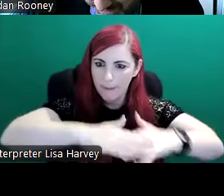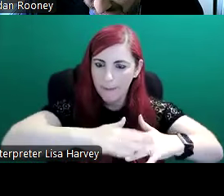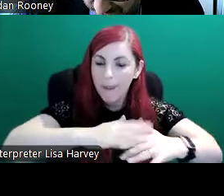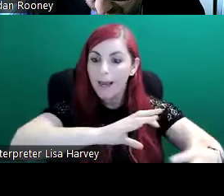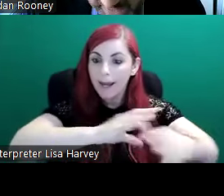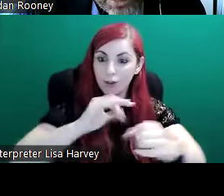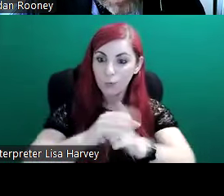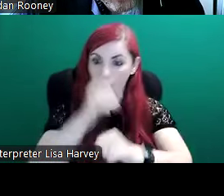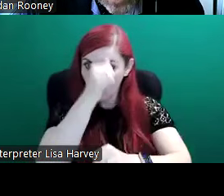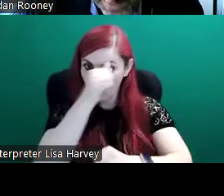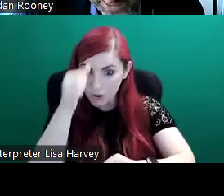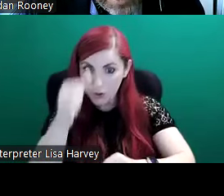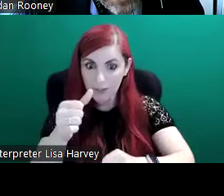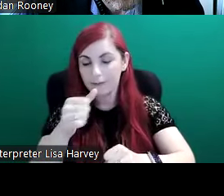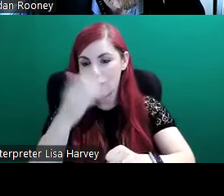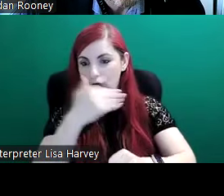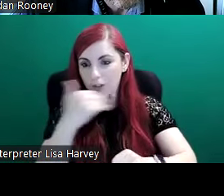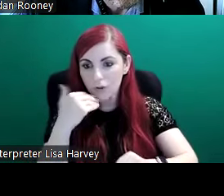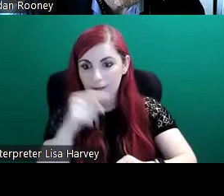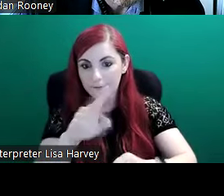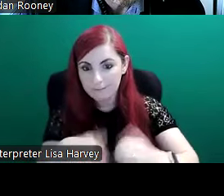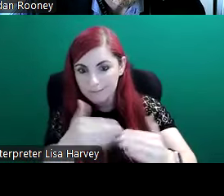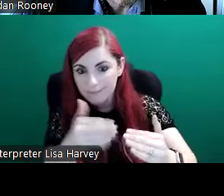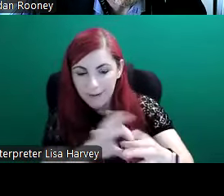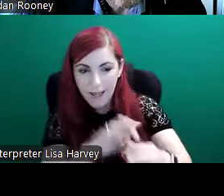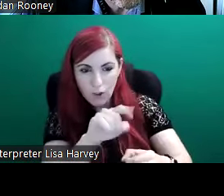compositions with equal success. So here you have two representational Christian